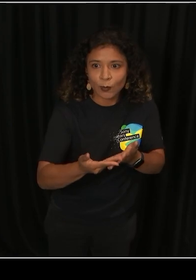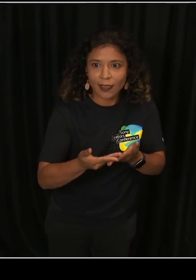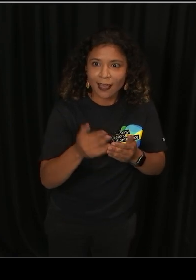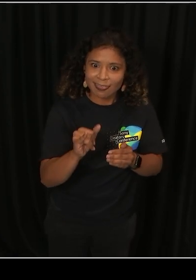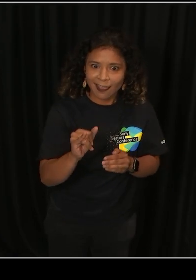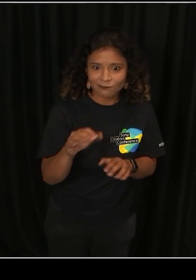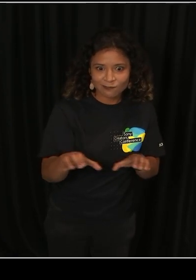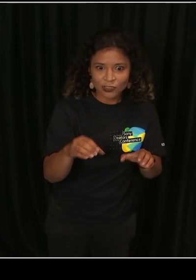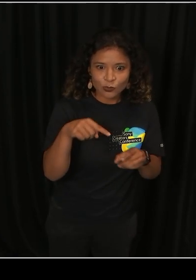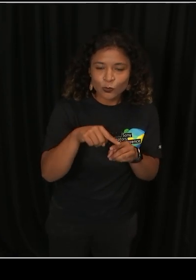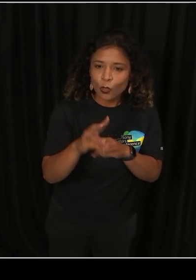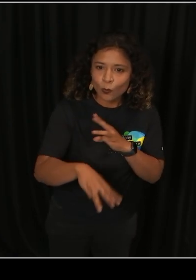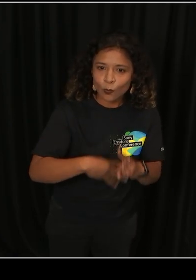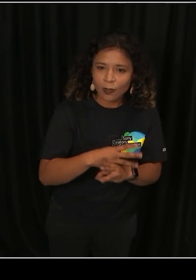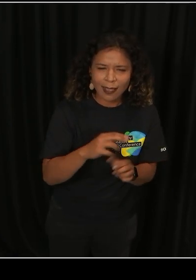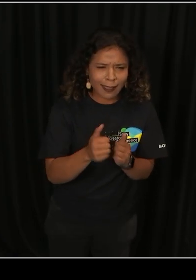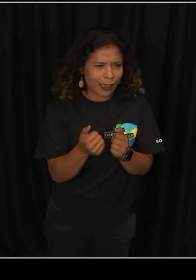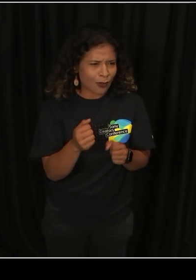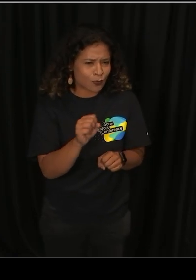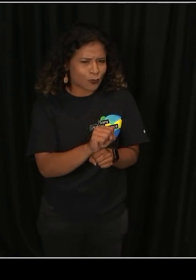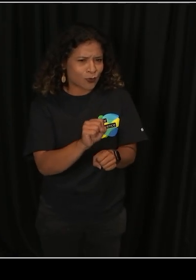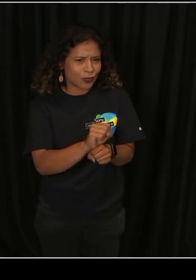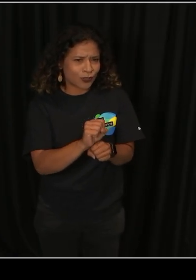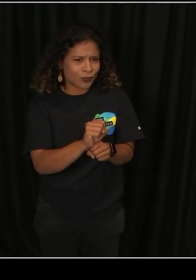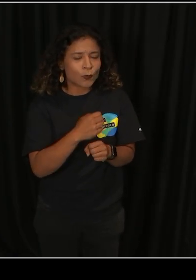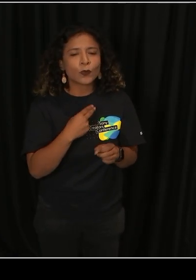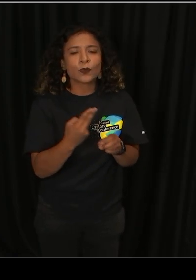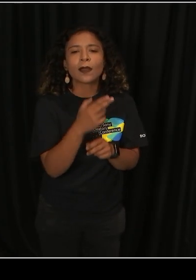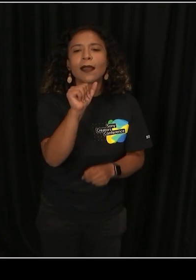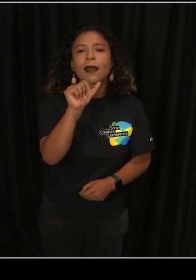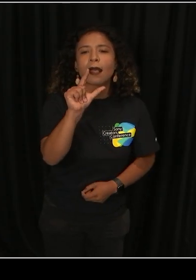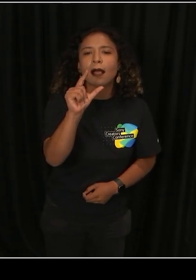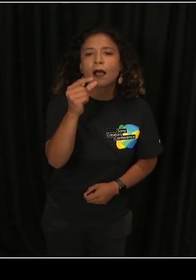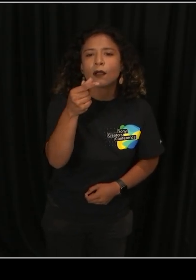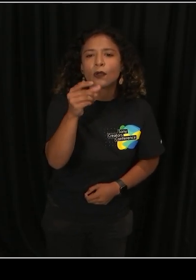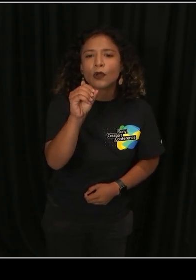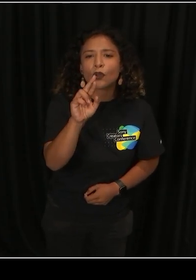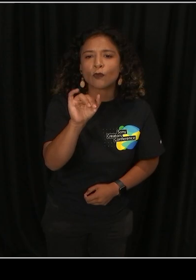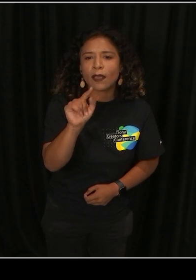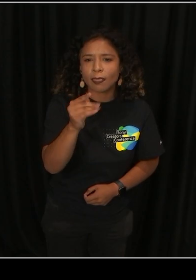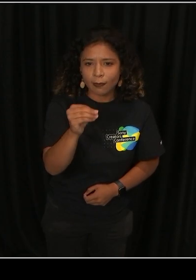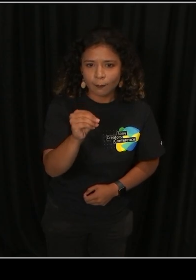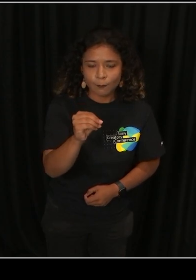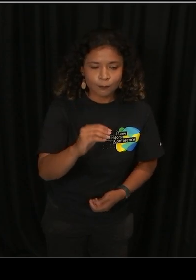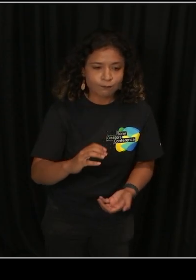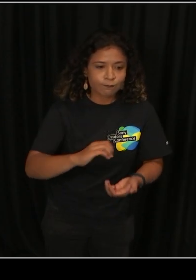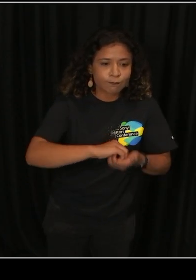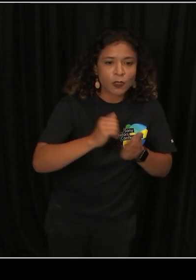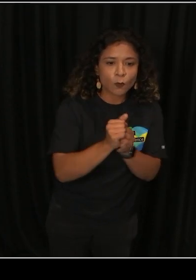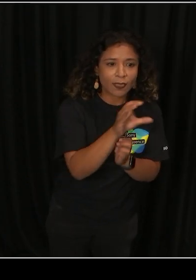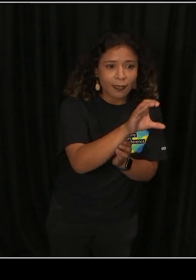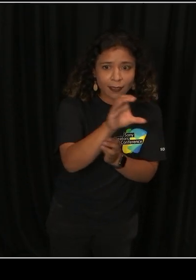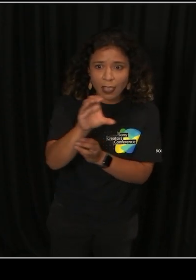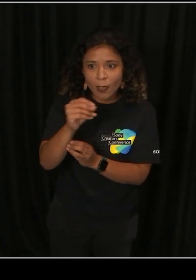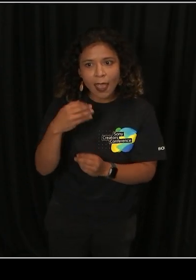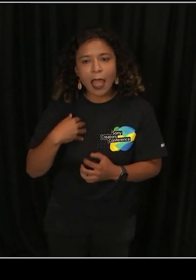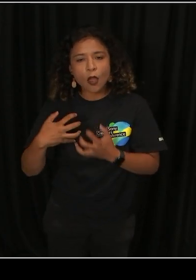Hawk-Eye uses machine learning based algorithms to extract key features from both broadcast cameras and our own machine vision cameras.